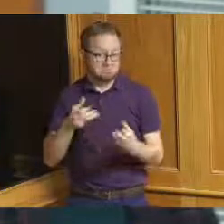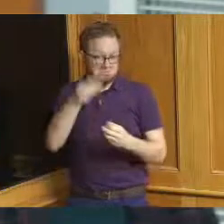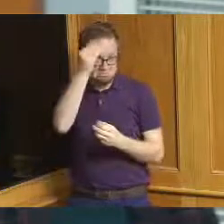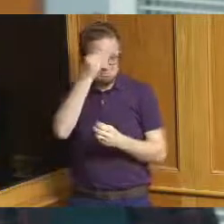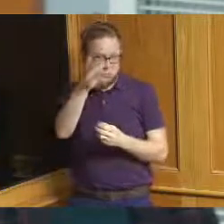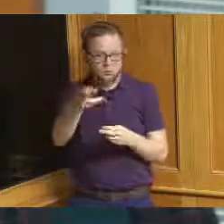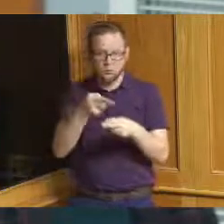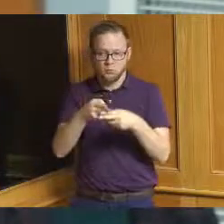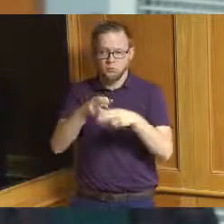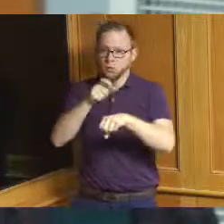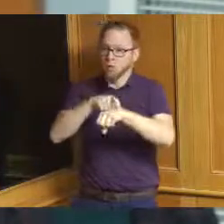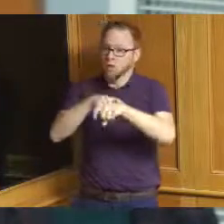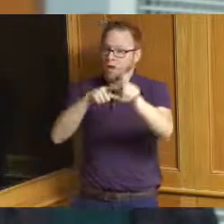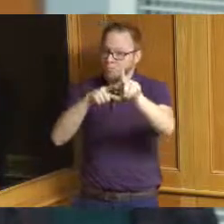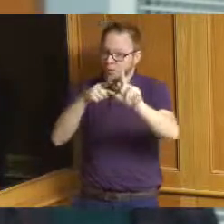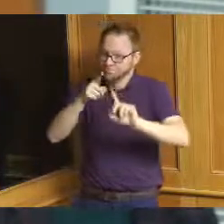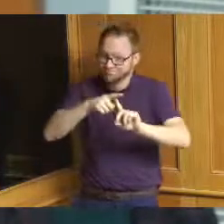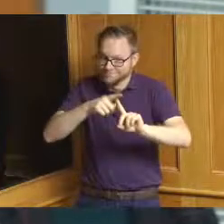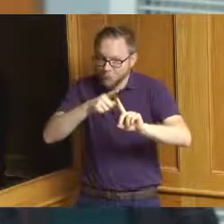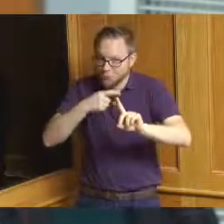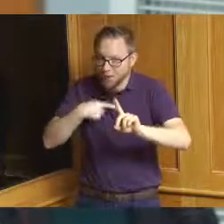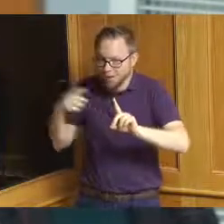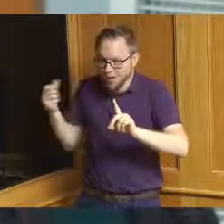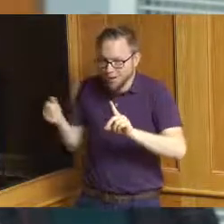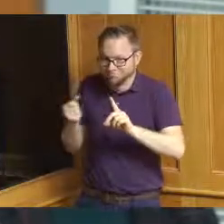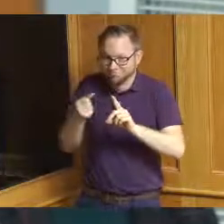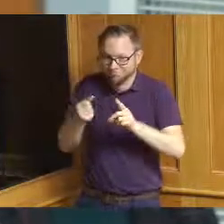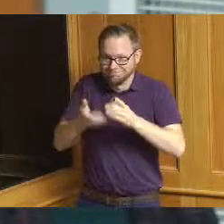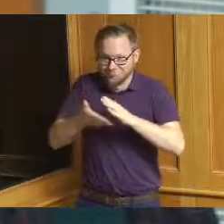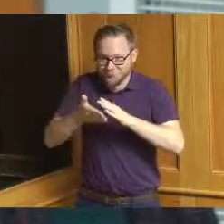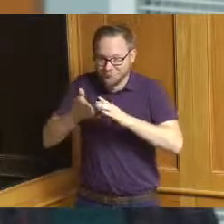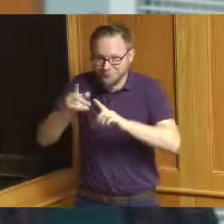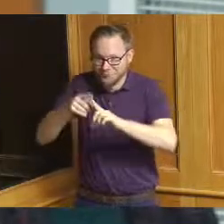as interim i want to make that clear very short time I'm a lawyer with the Cochran firm i do